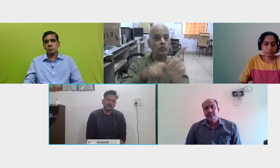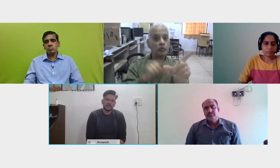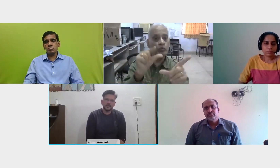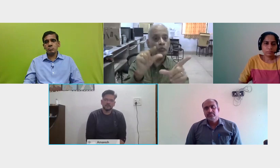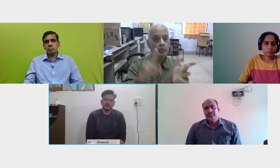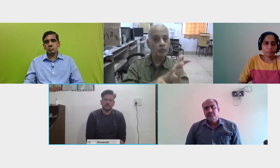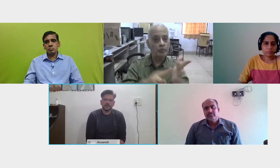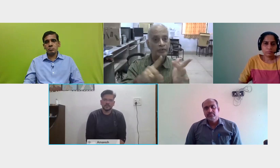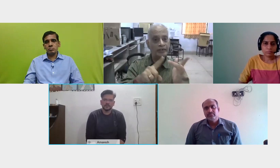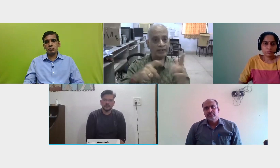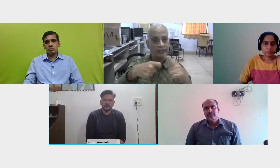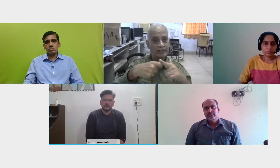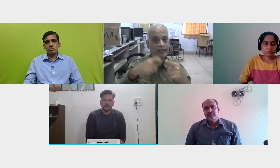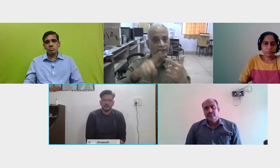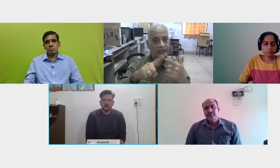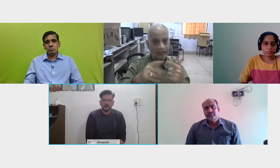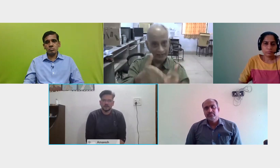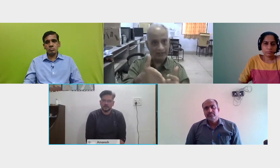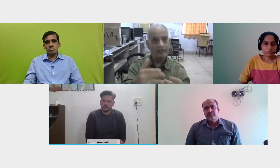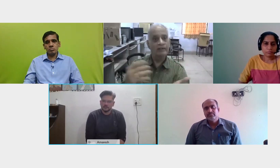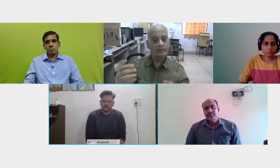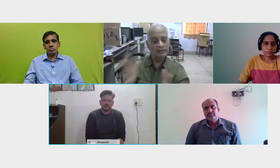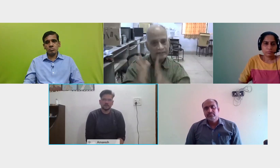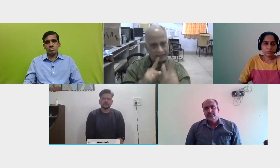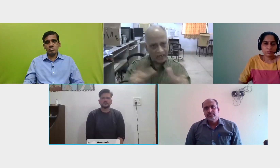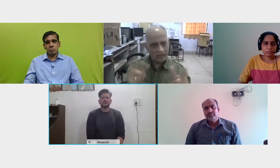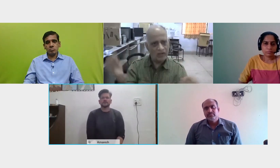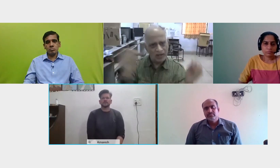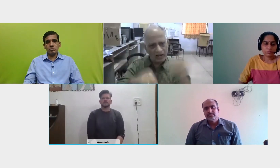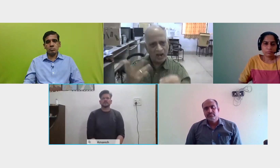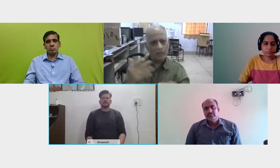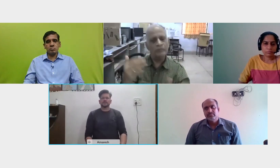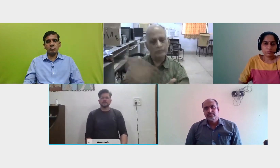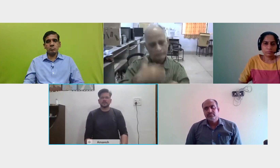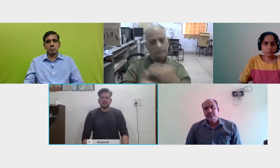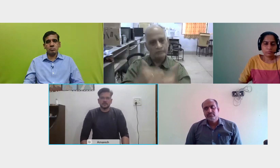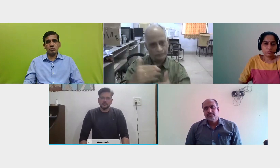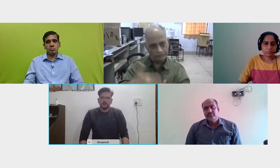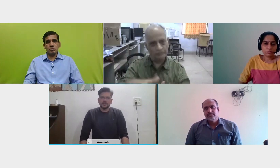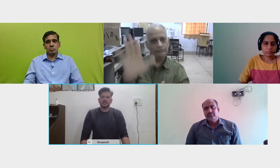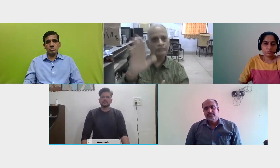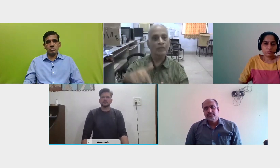Enabled Foundation they are also making a lot of videos and dictionaries and our community